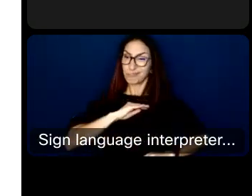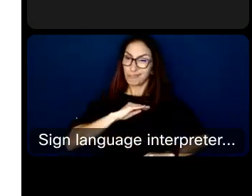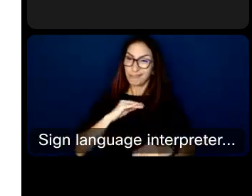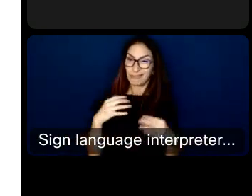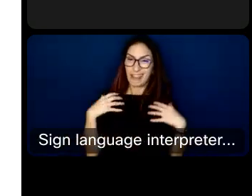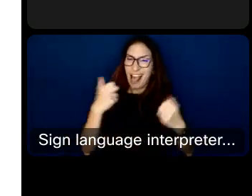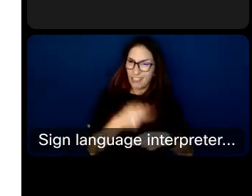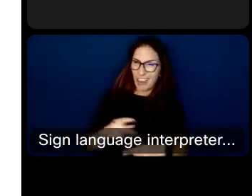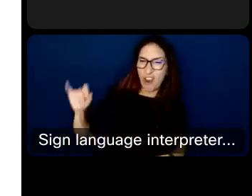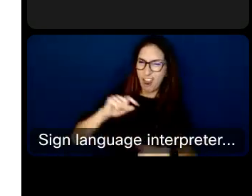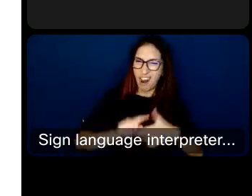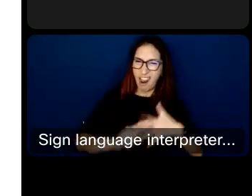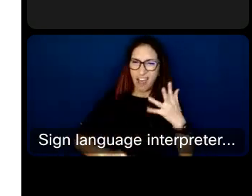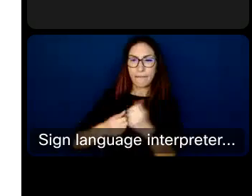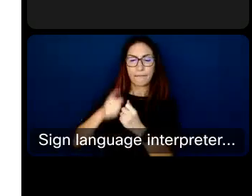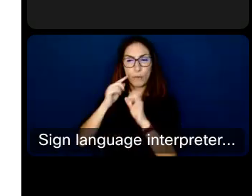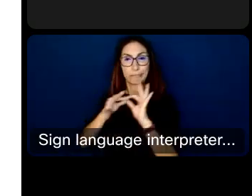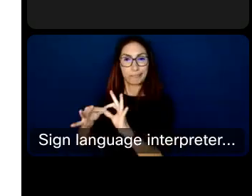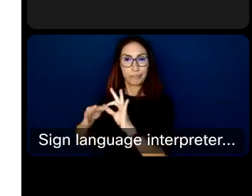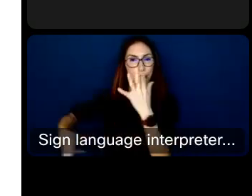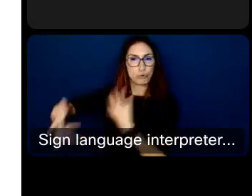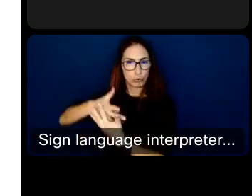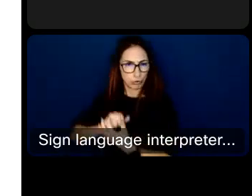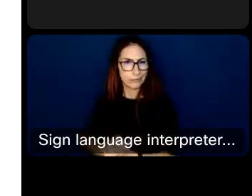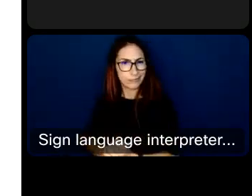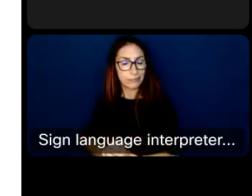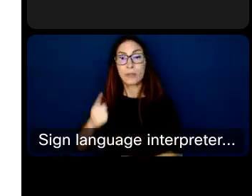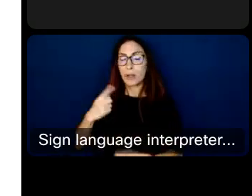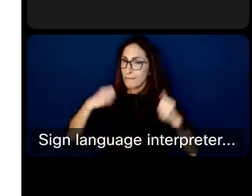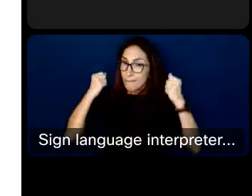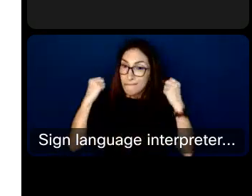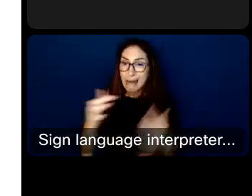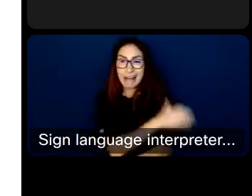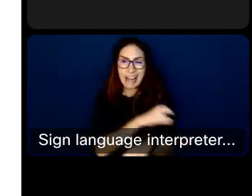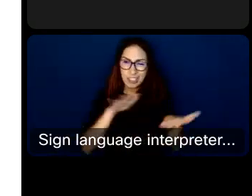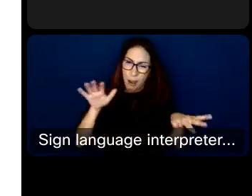number of HIV clinics across the state of Minnesota. But when we